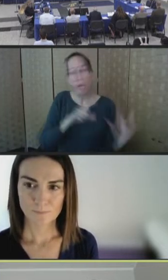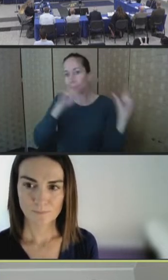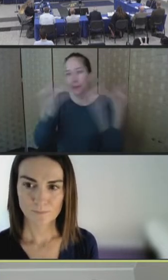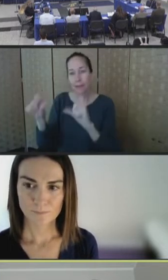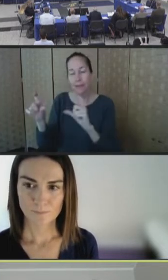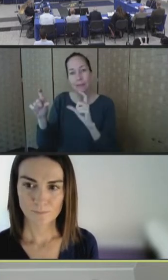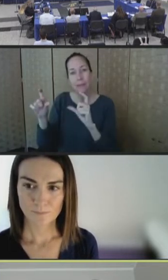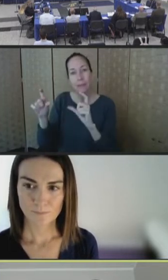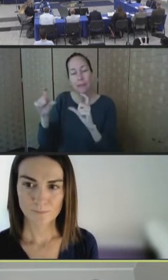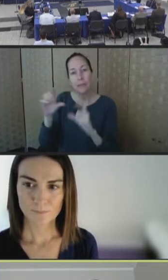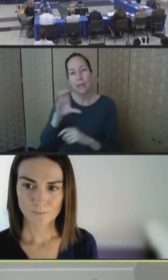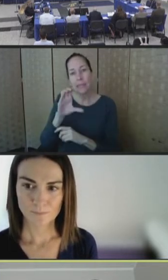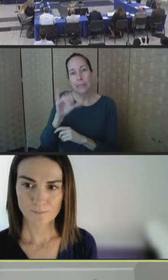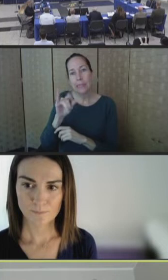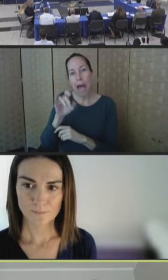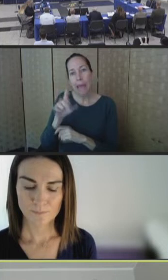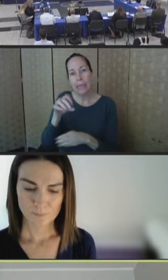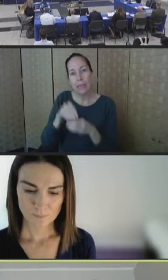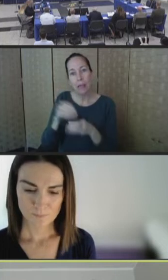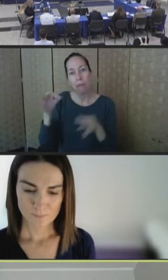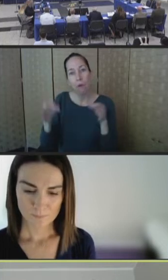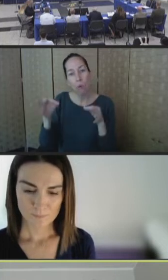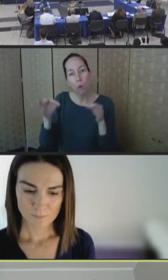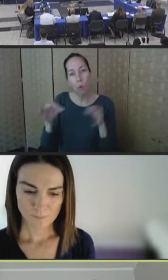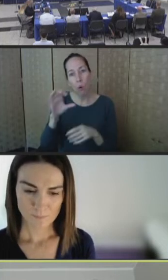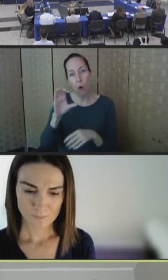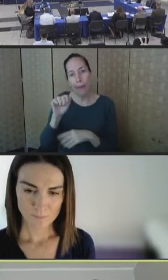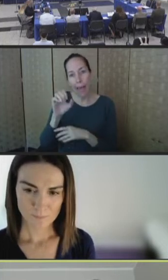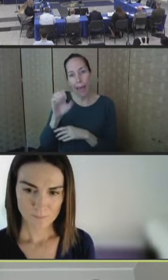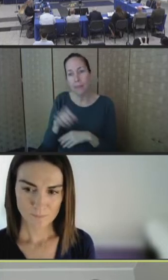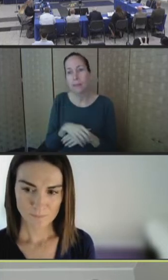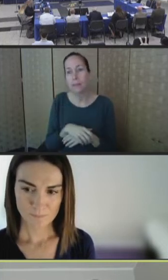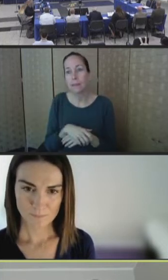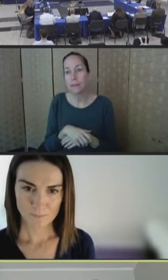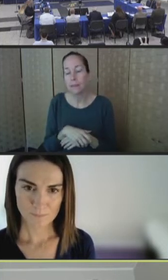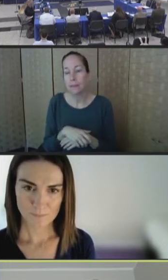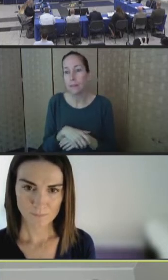Our study was cited in the vaccine mandate case, for example, that went to the Supreme Court.